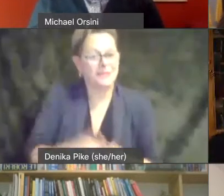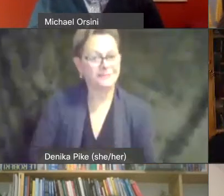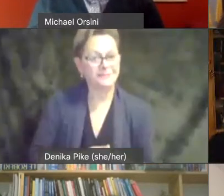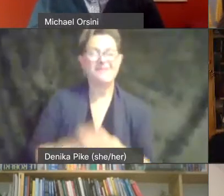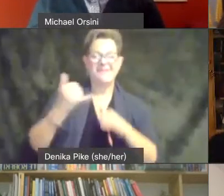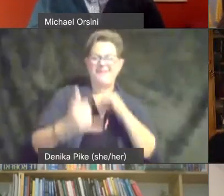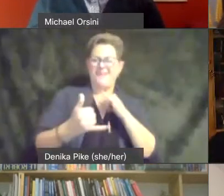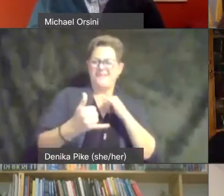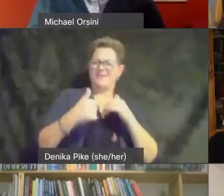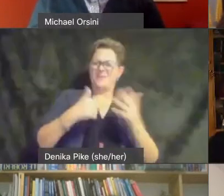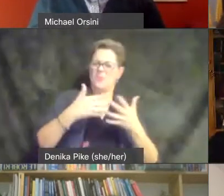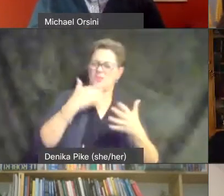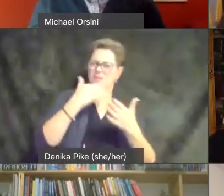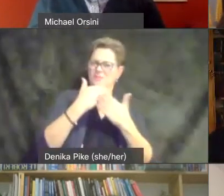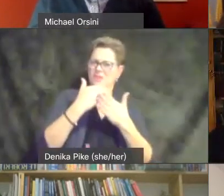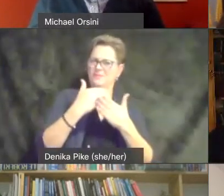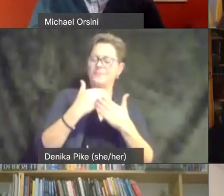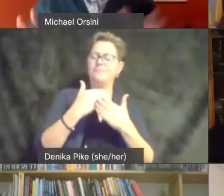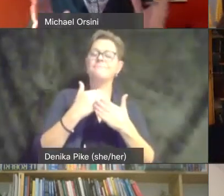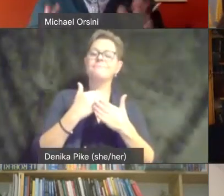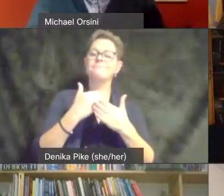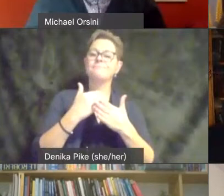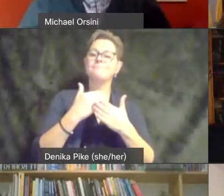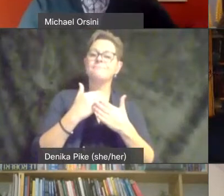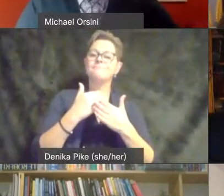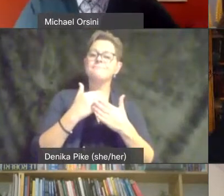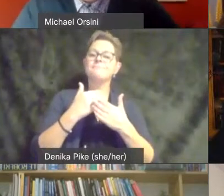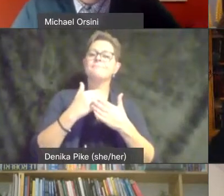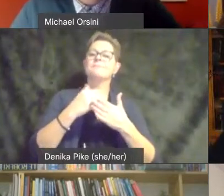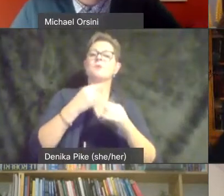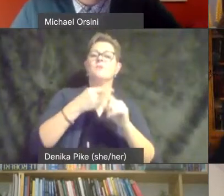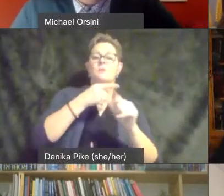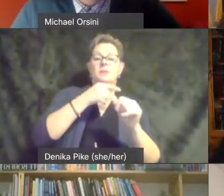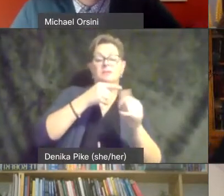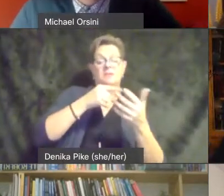This notion of feeling rules that comes out of the sociology of emotions literature.